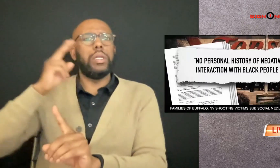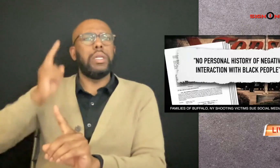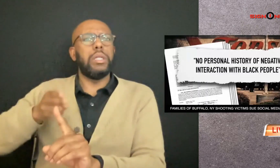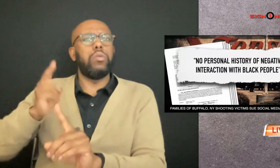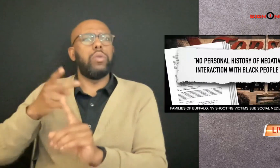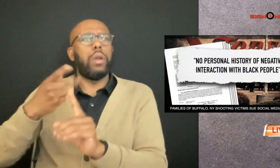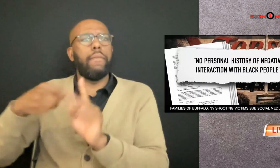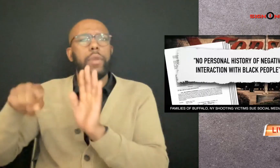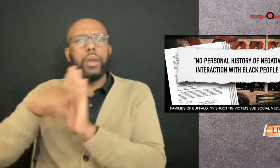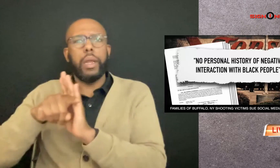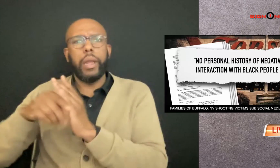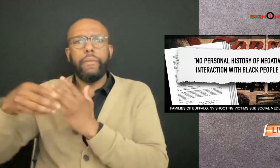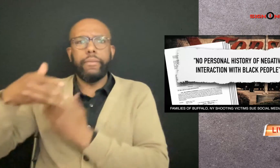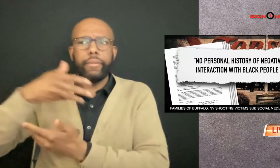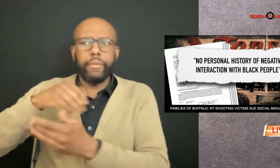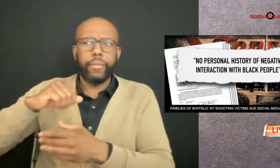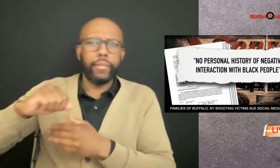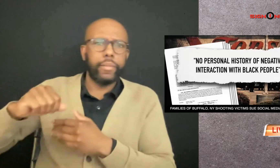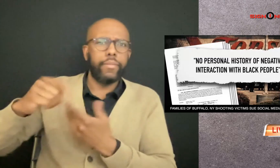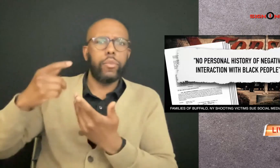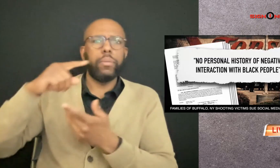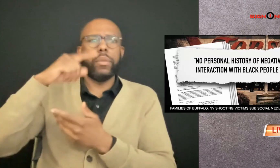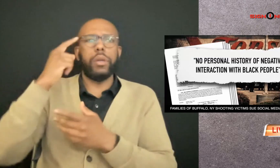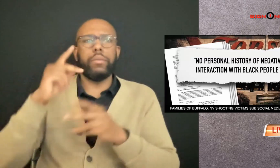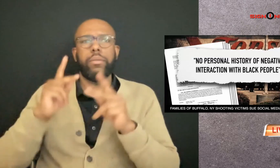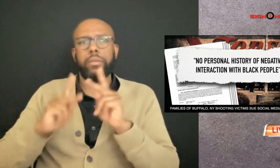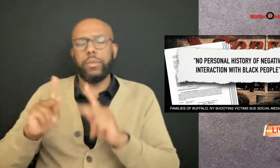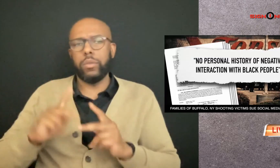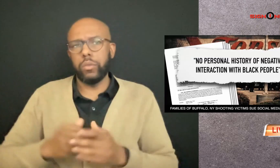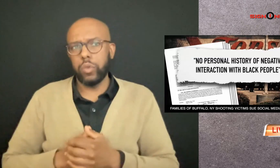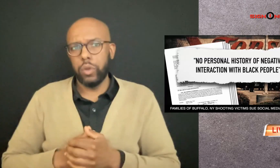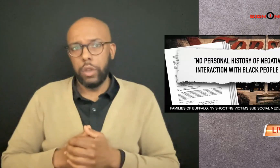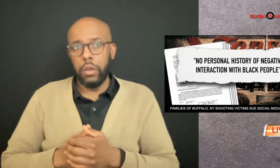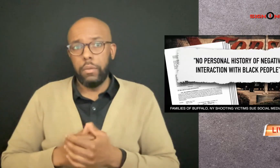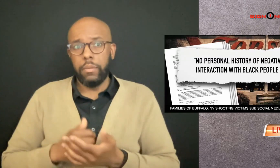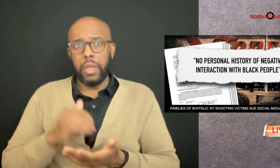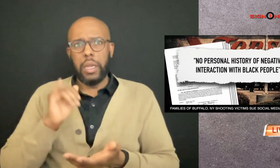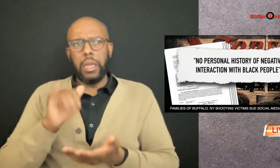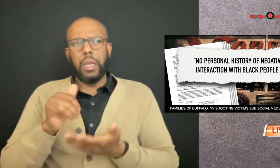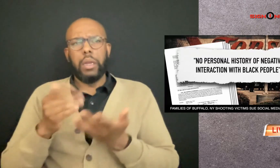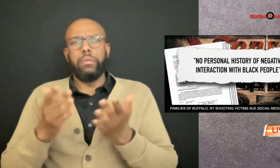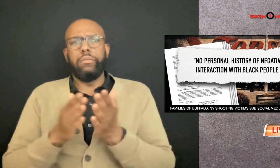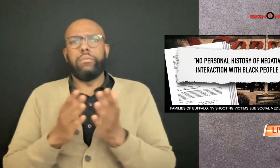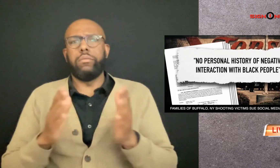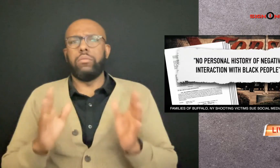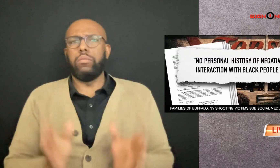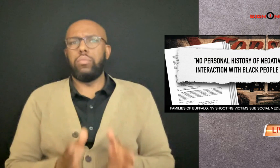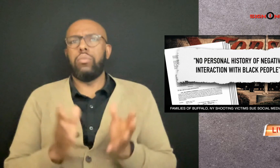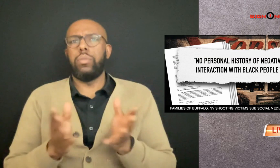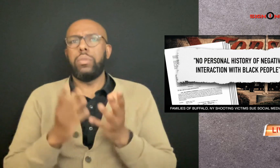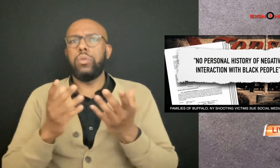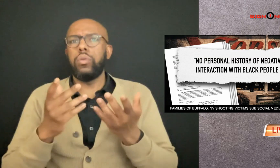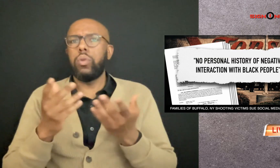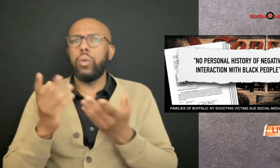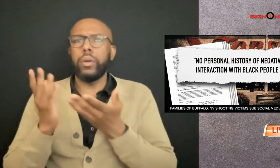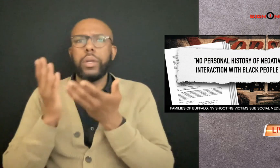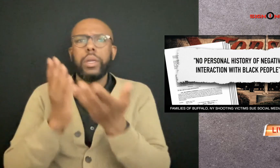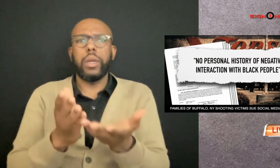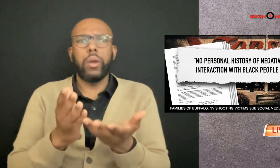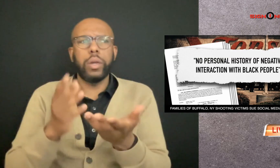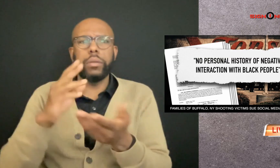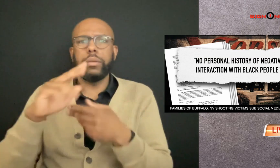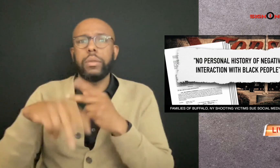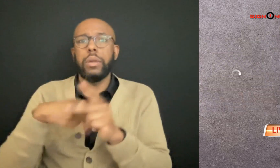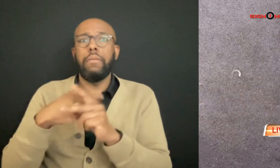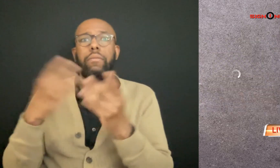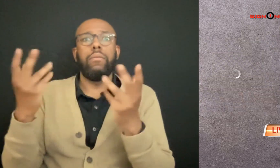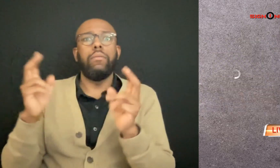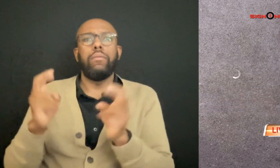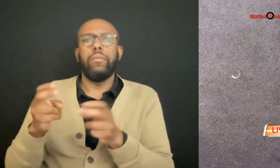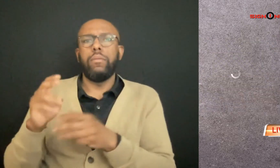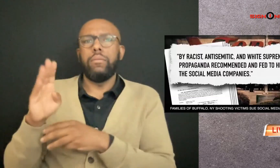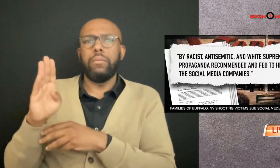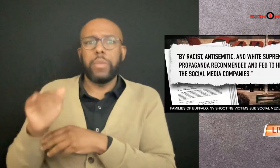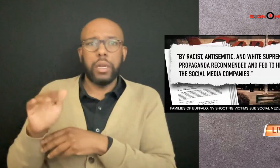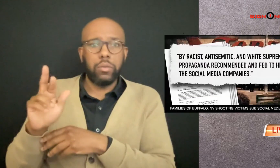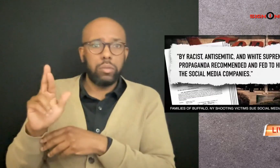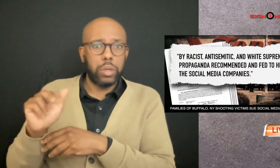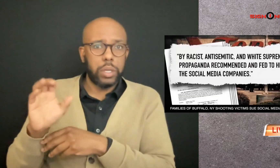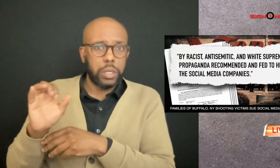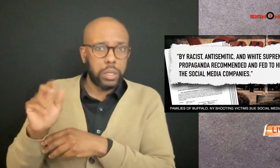had no personal history of negative interaction with black people